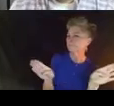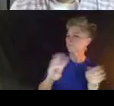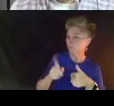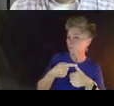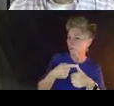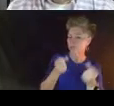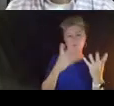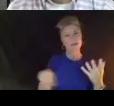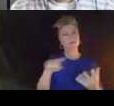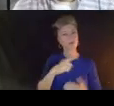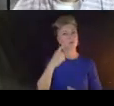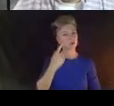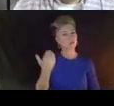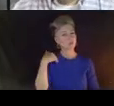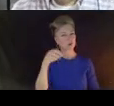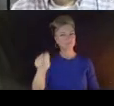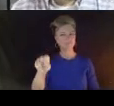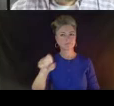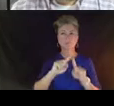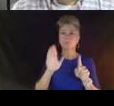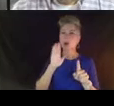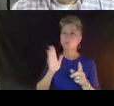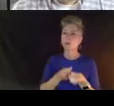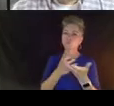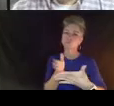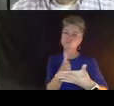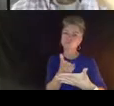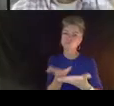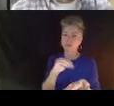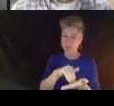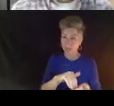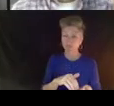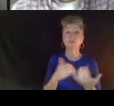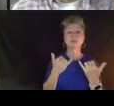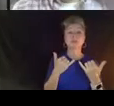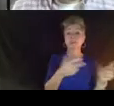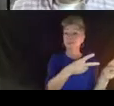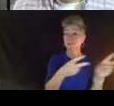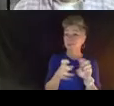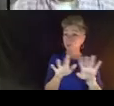but I will share them again for folks that are new. We are recording tonight so that folks that can't be here